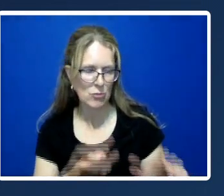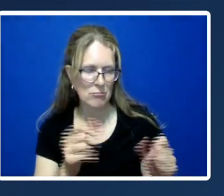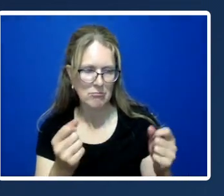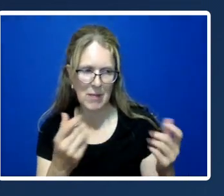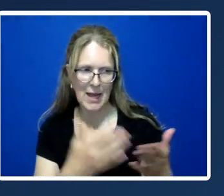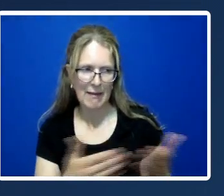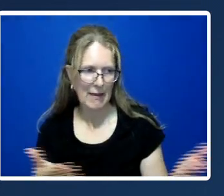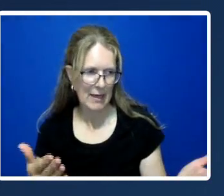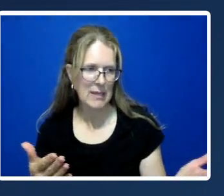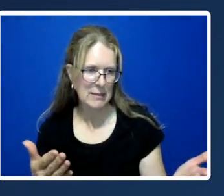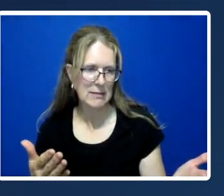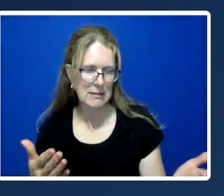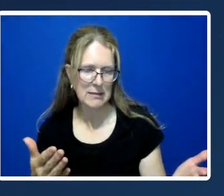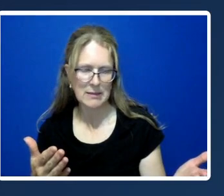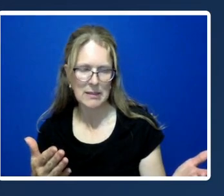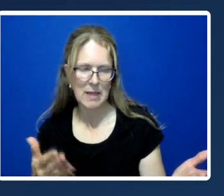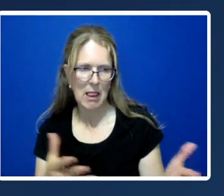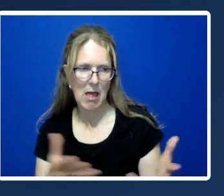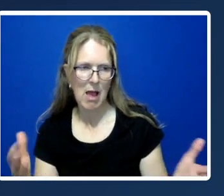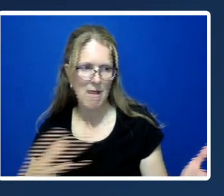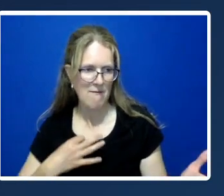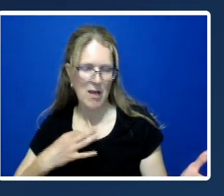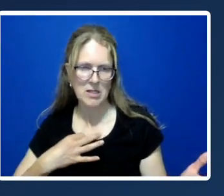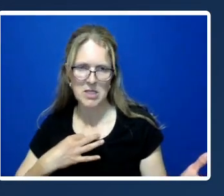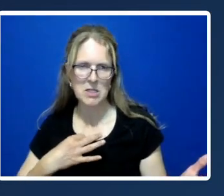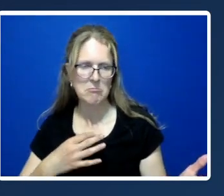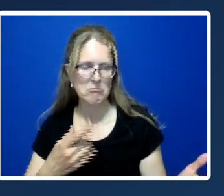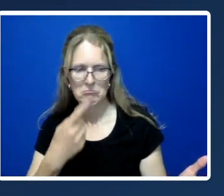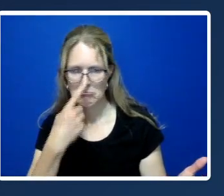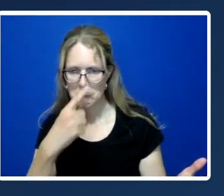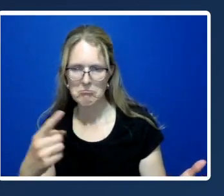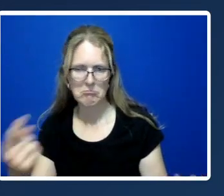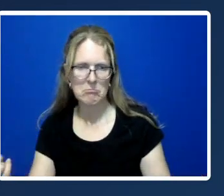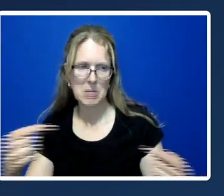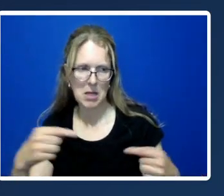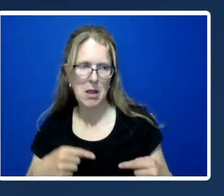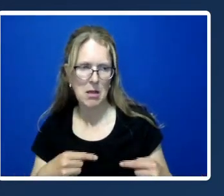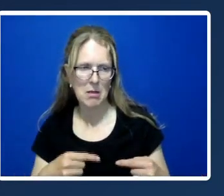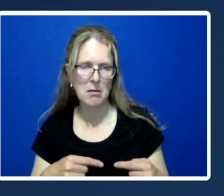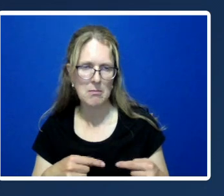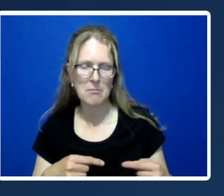of volunteerism that happens around town. And there's always just adults, you know,